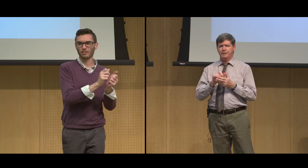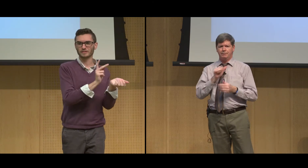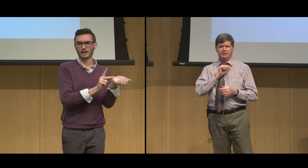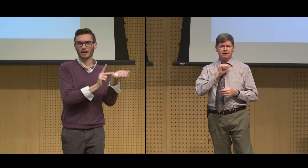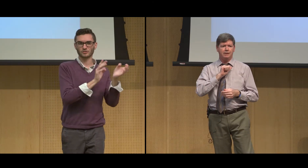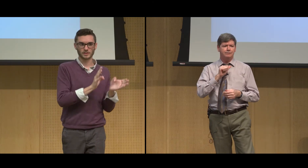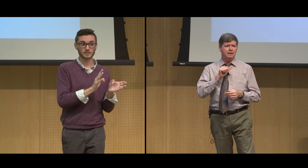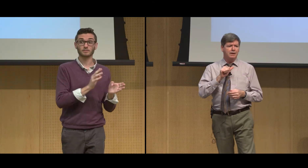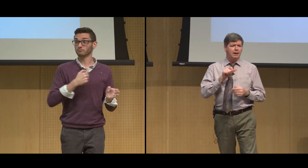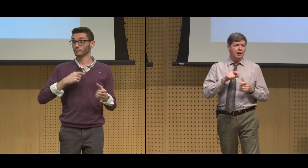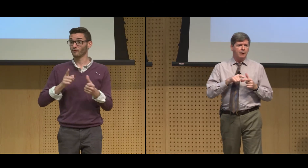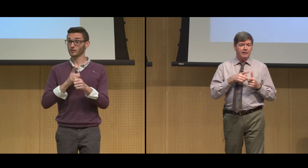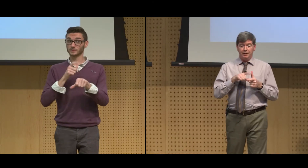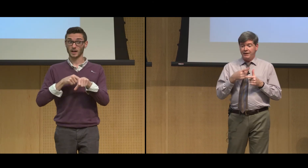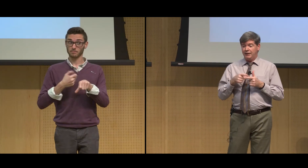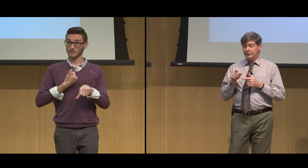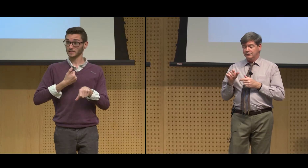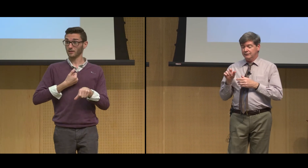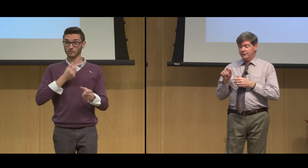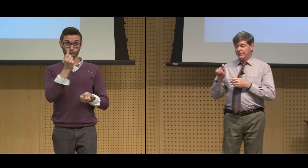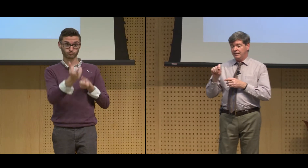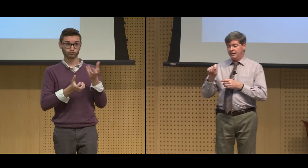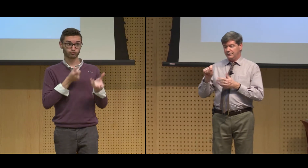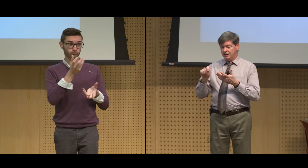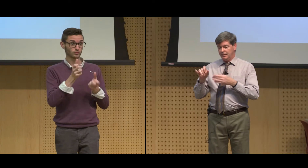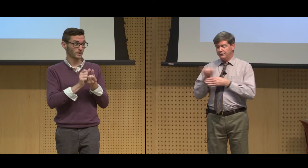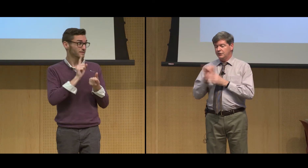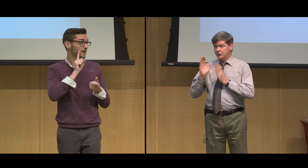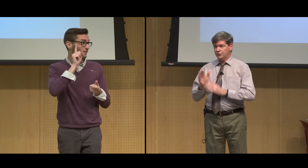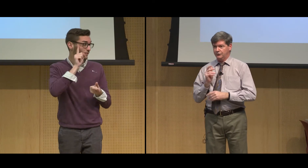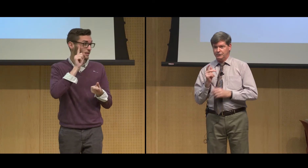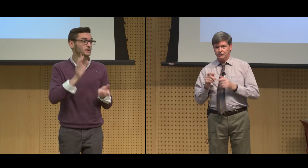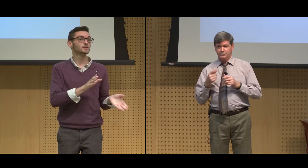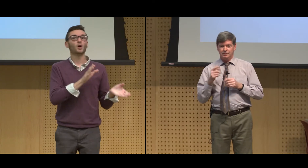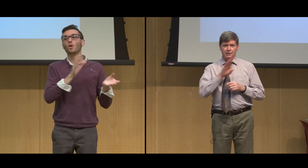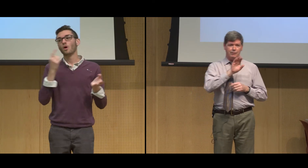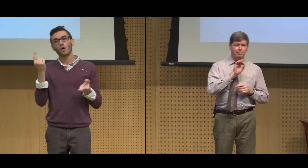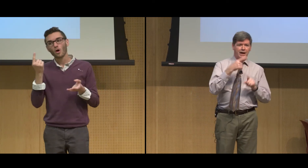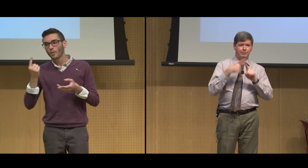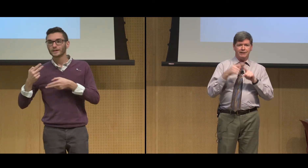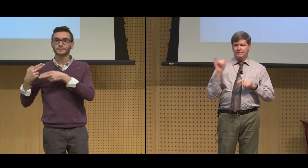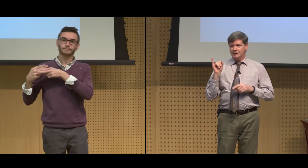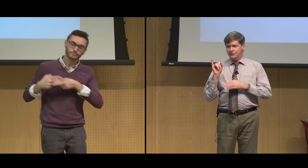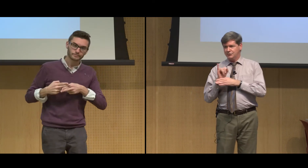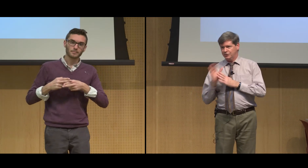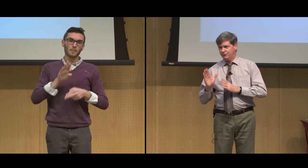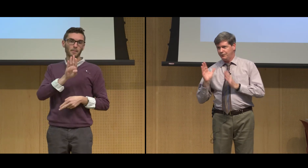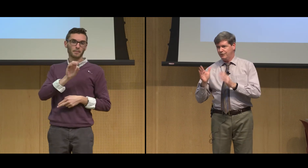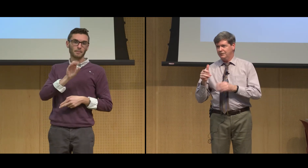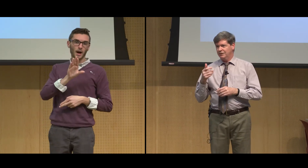to do that myself, um, and then-- then the, uh--the intern. So it was Bob and the intern